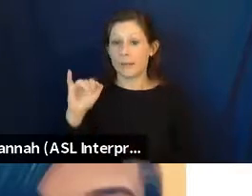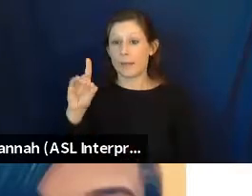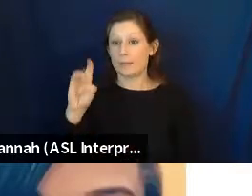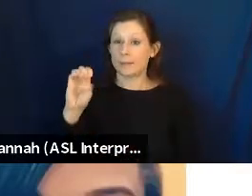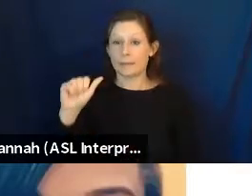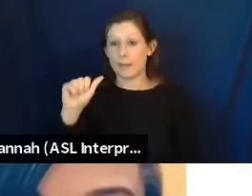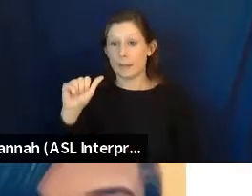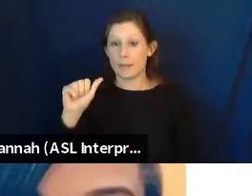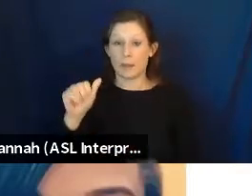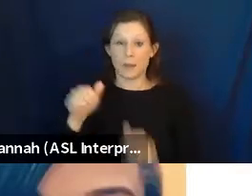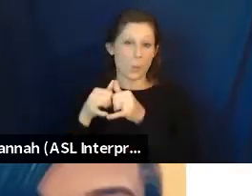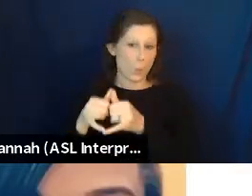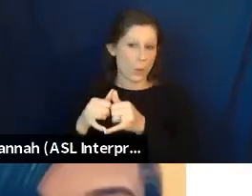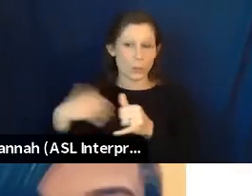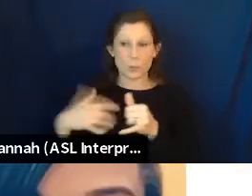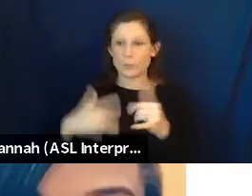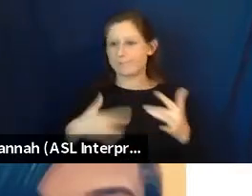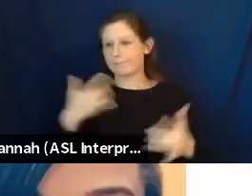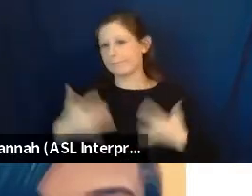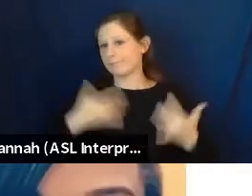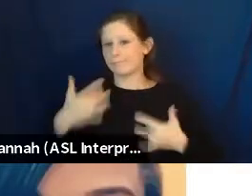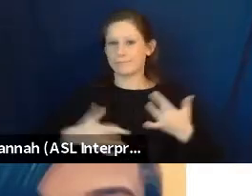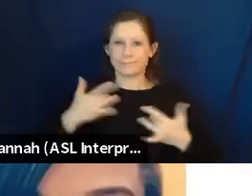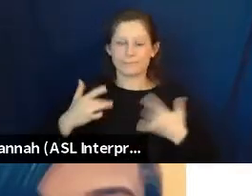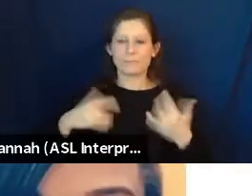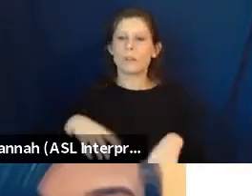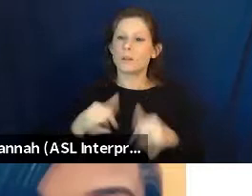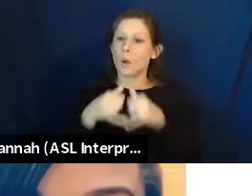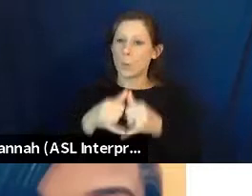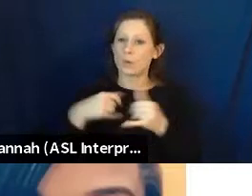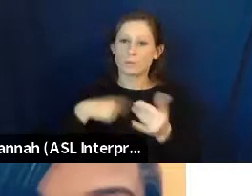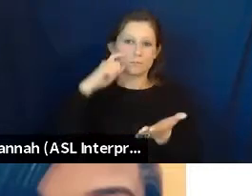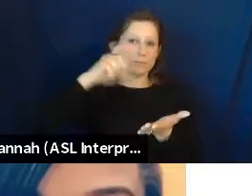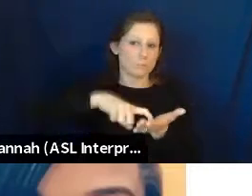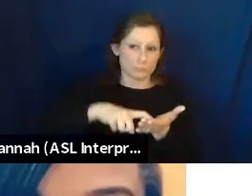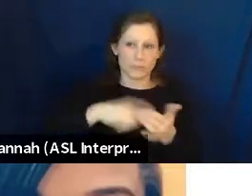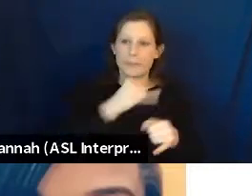Awards. This so exciting. These awards recognize institutions and individuals who made outstanding